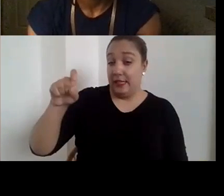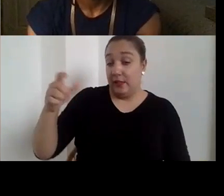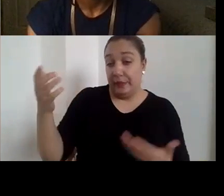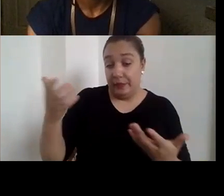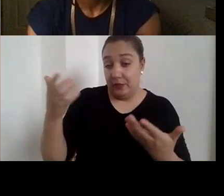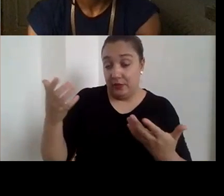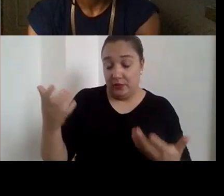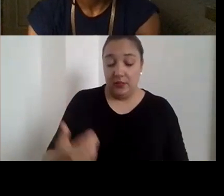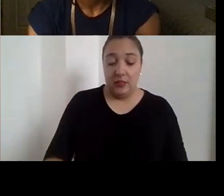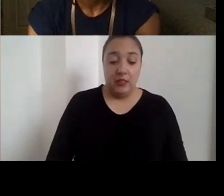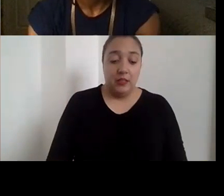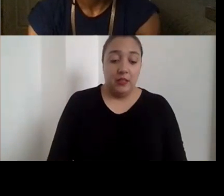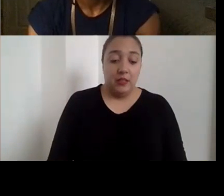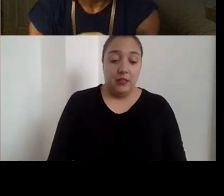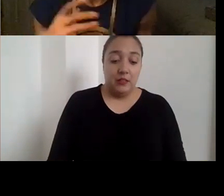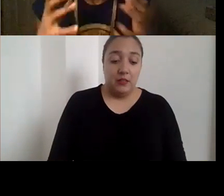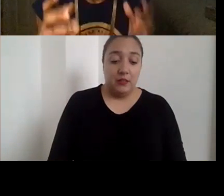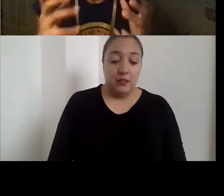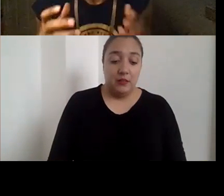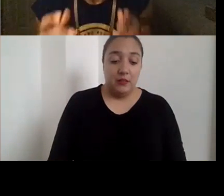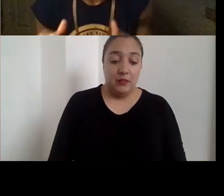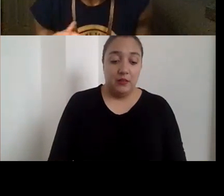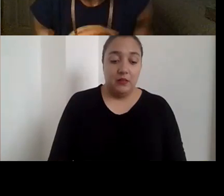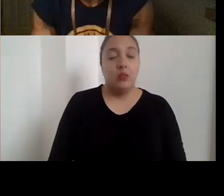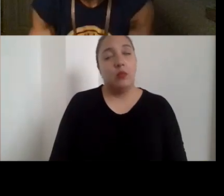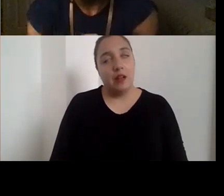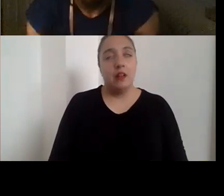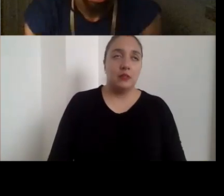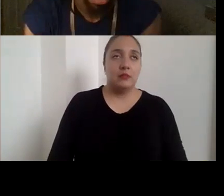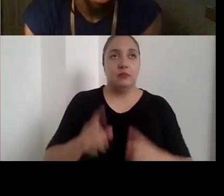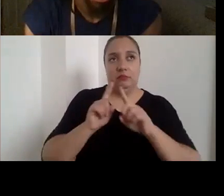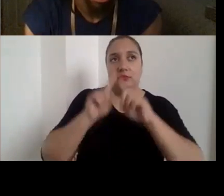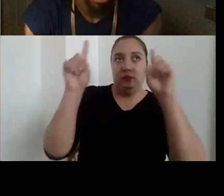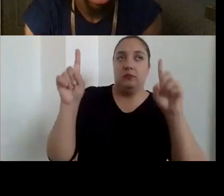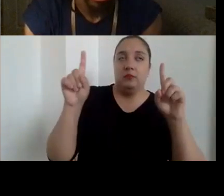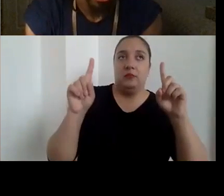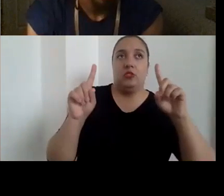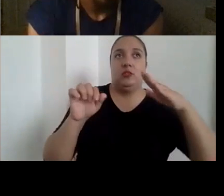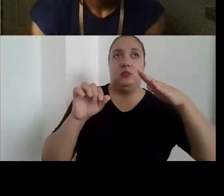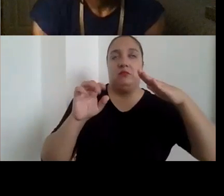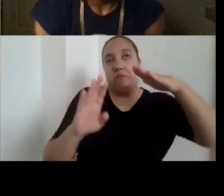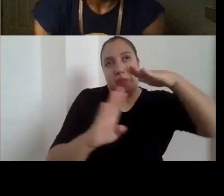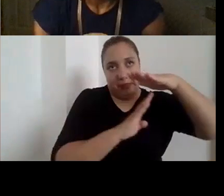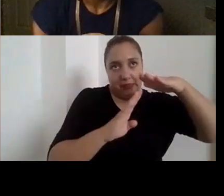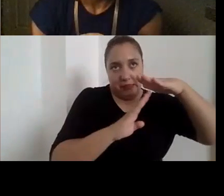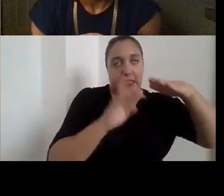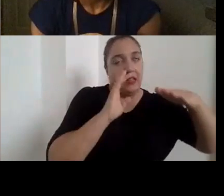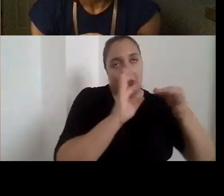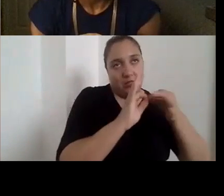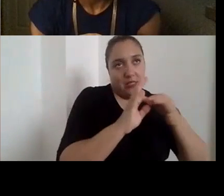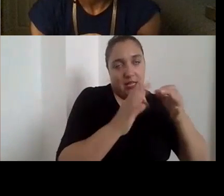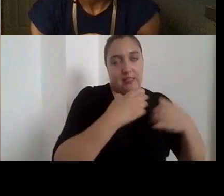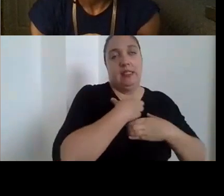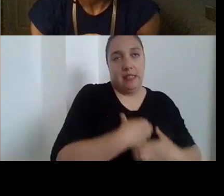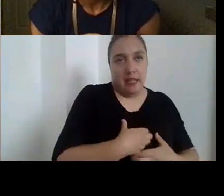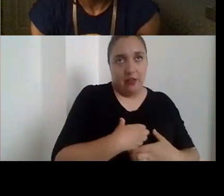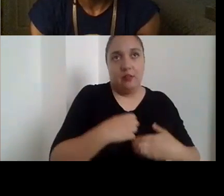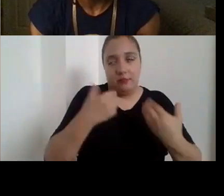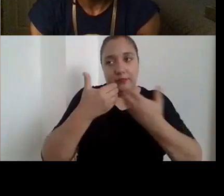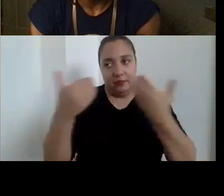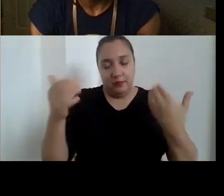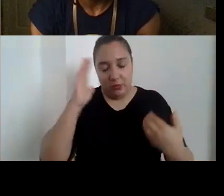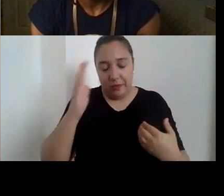basic foundational place I'll say "I desire" I need and desire for